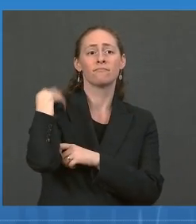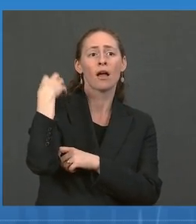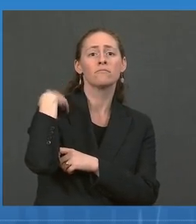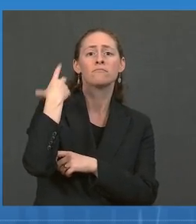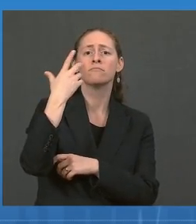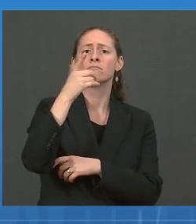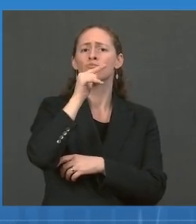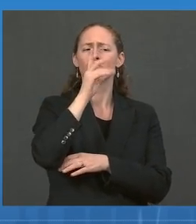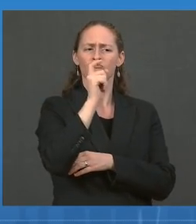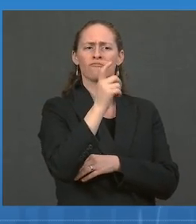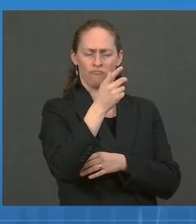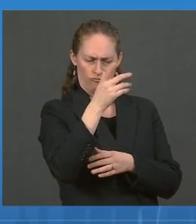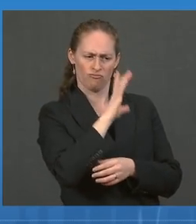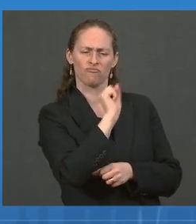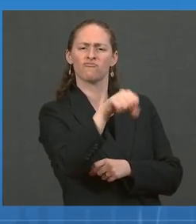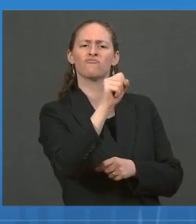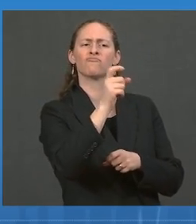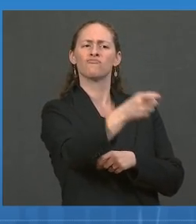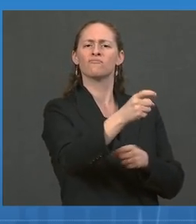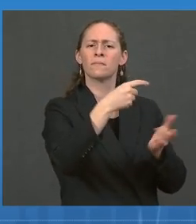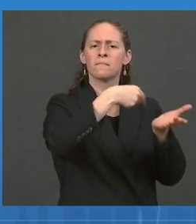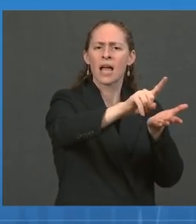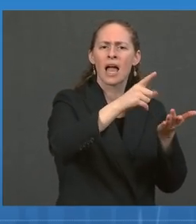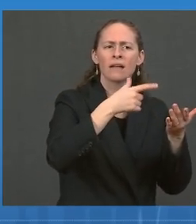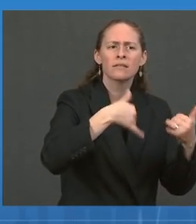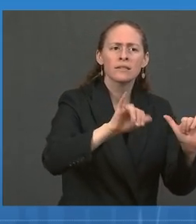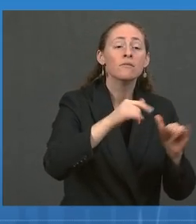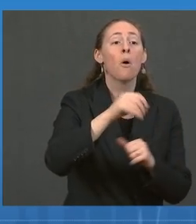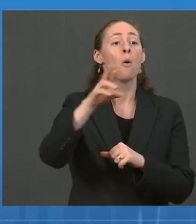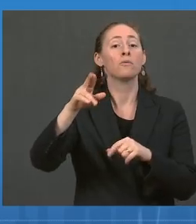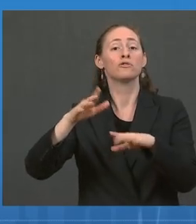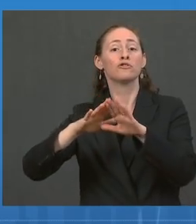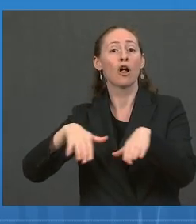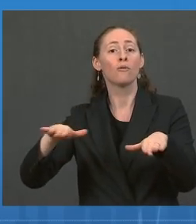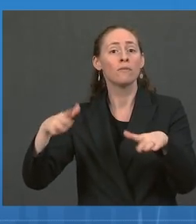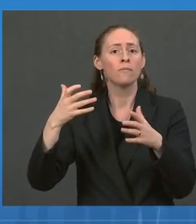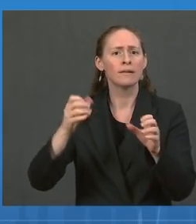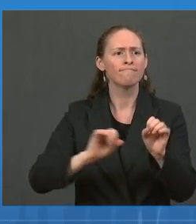the childcare providers who offer drop-in services for caregivers so they could go get vaccinated;